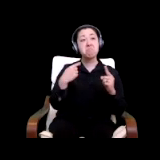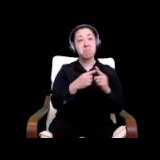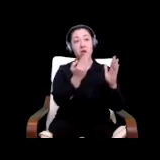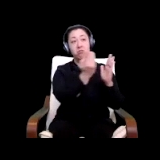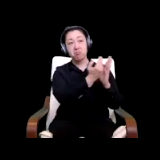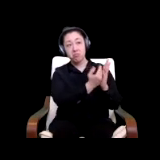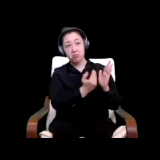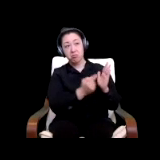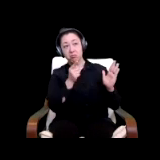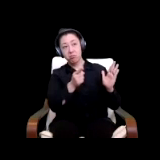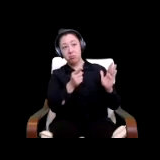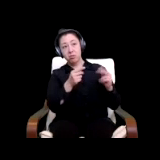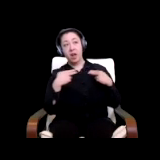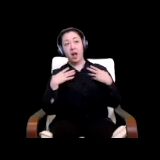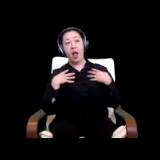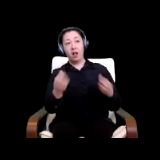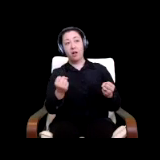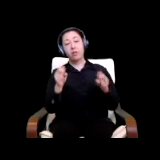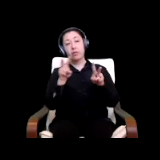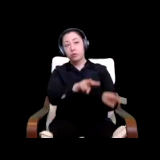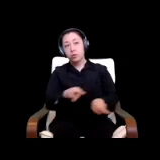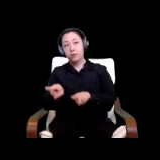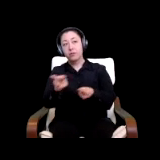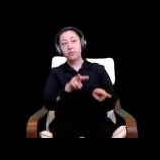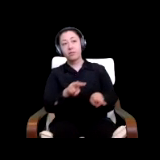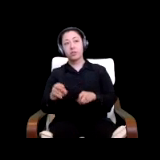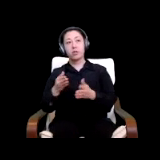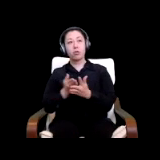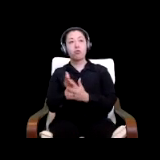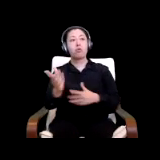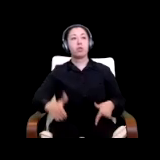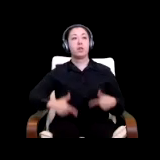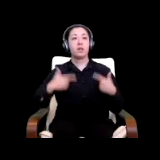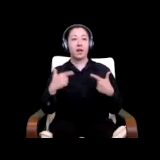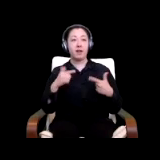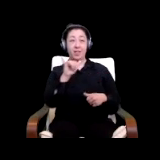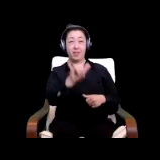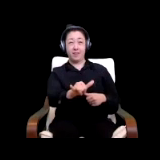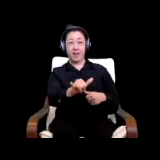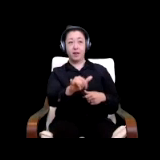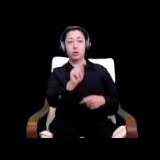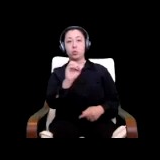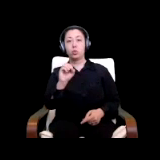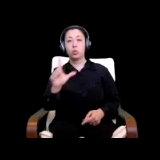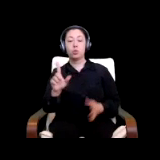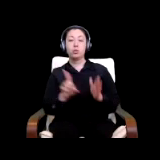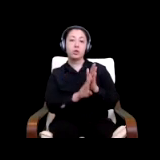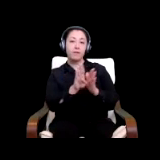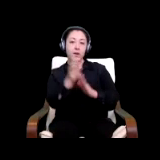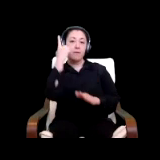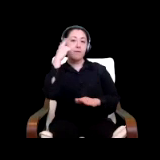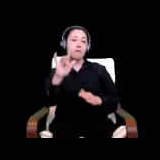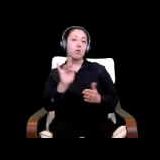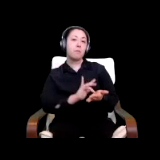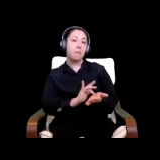the lifespan. It is a tool put together for medical professionals to outline the different